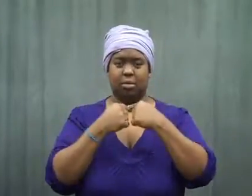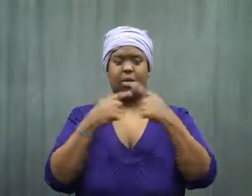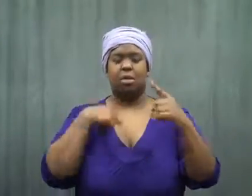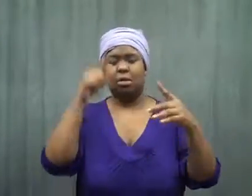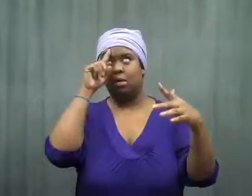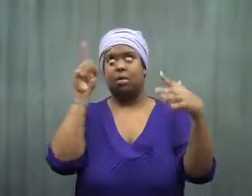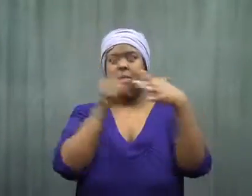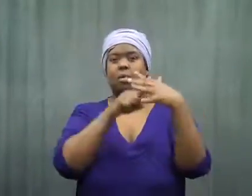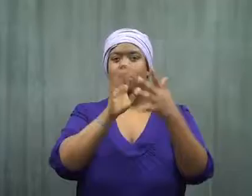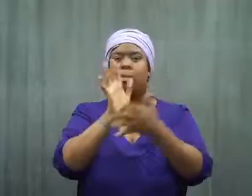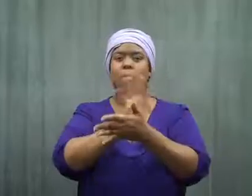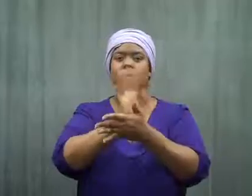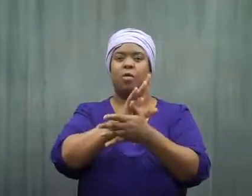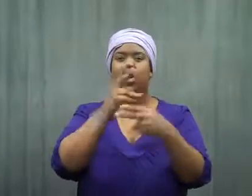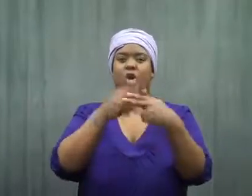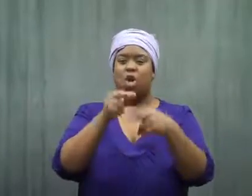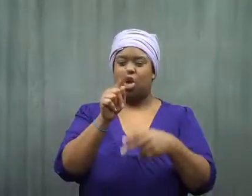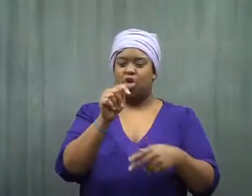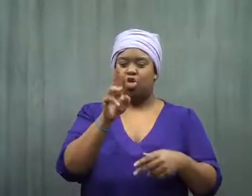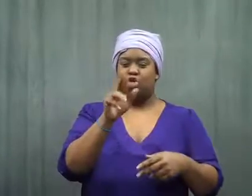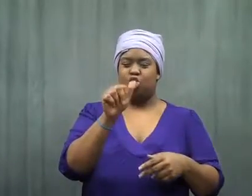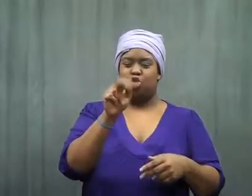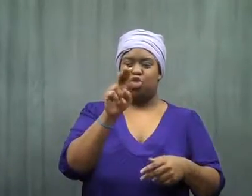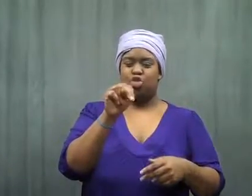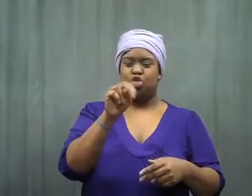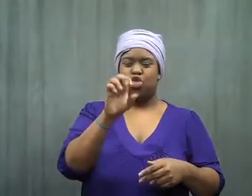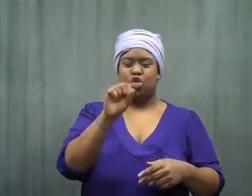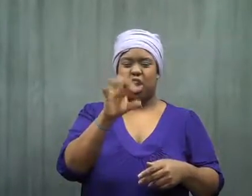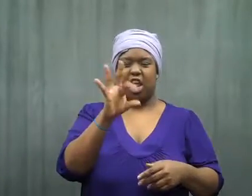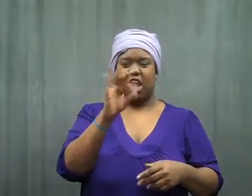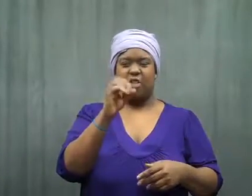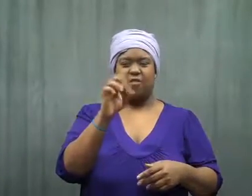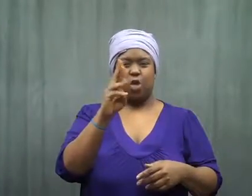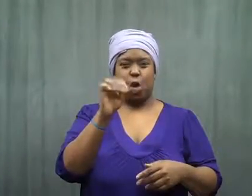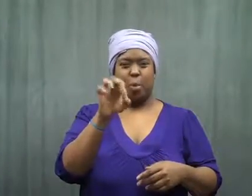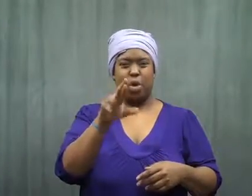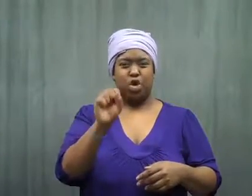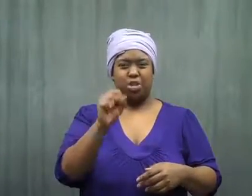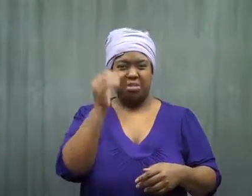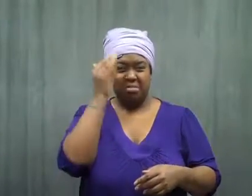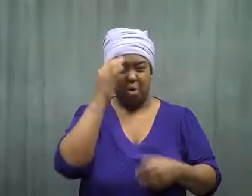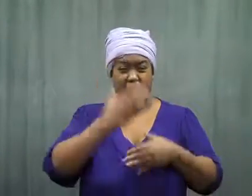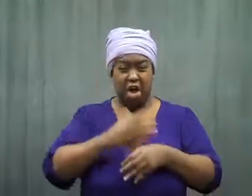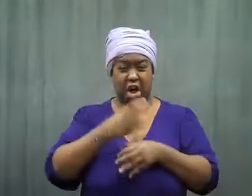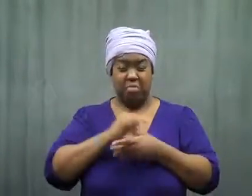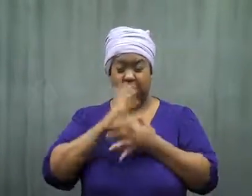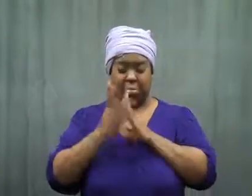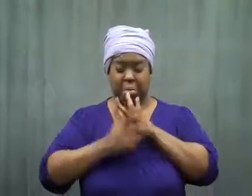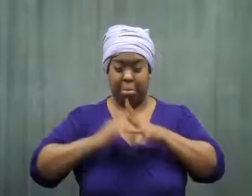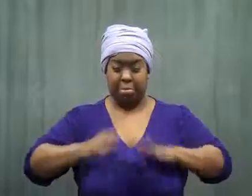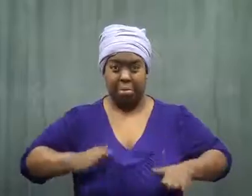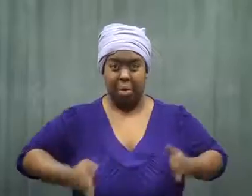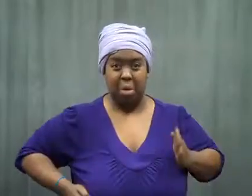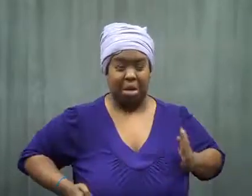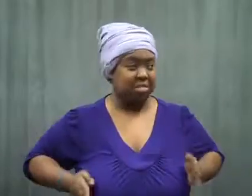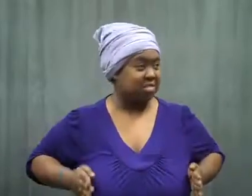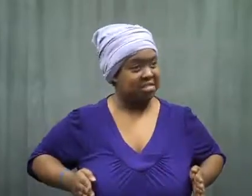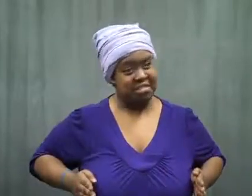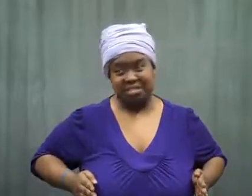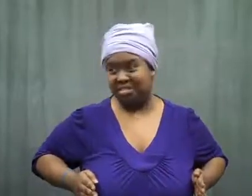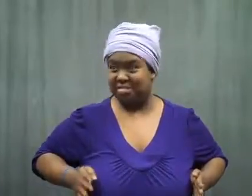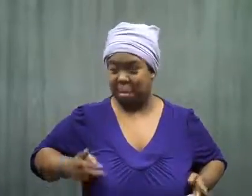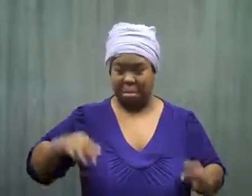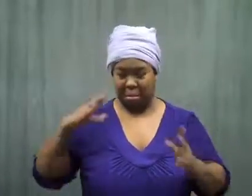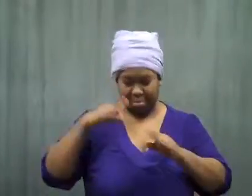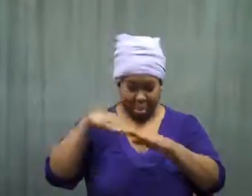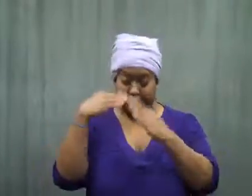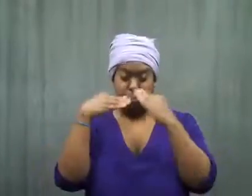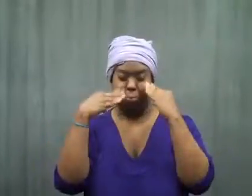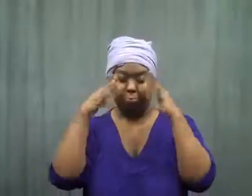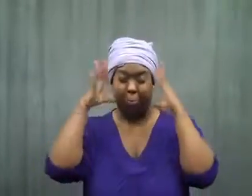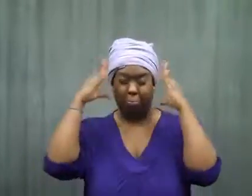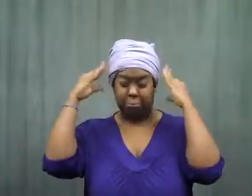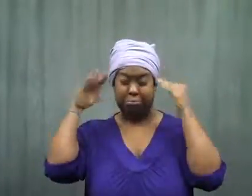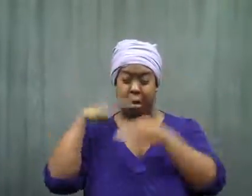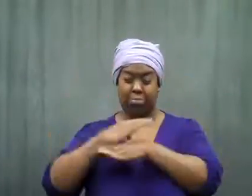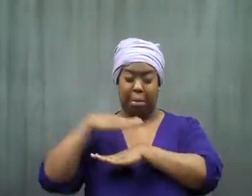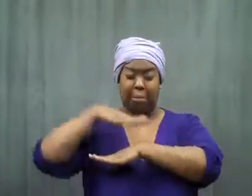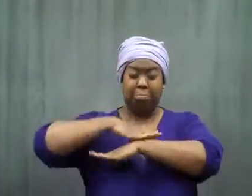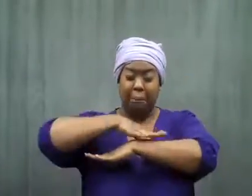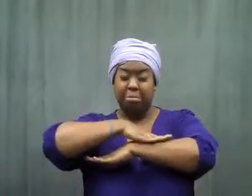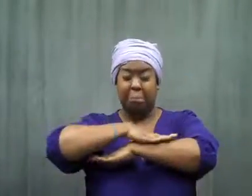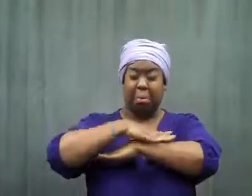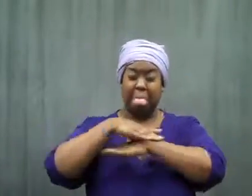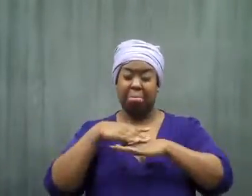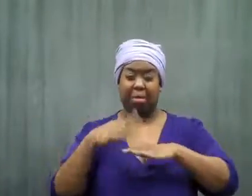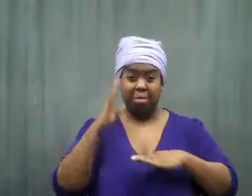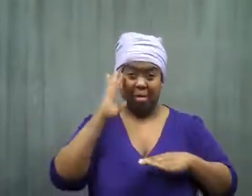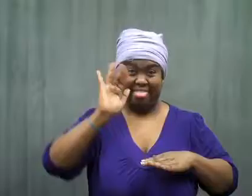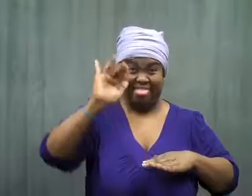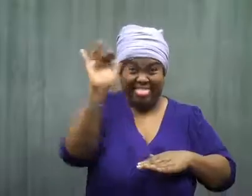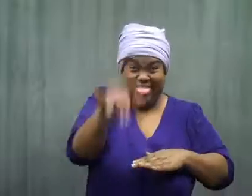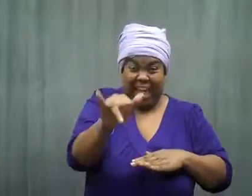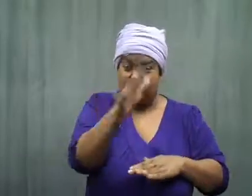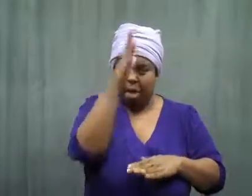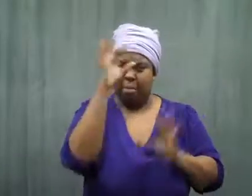It reminded me of the movie Transformers, where a car turns into a robot.